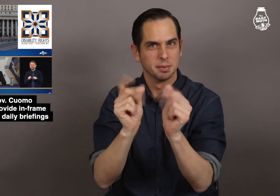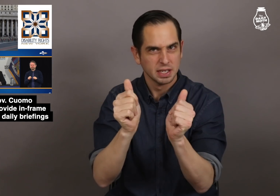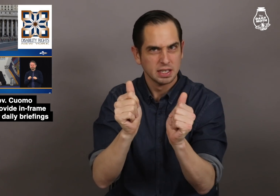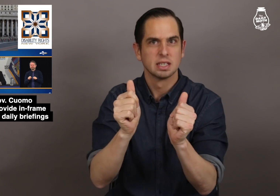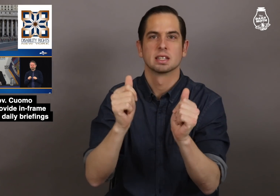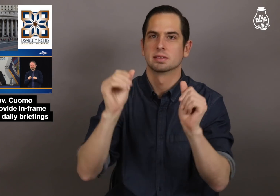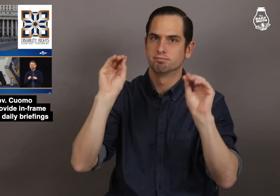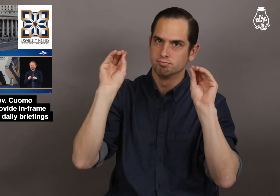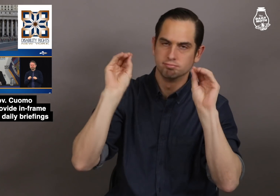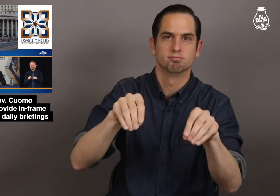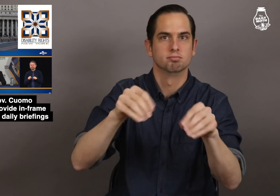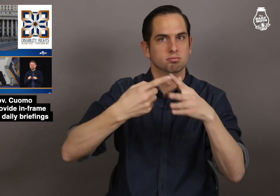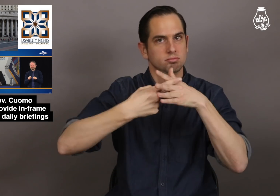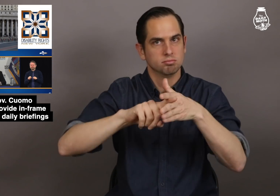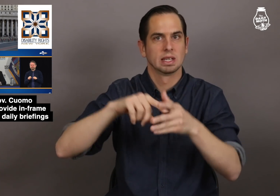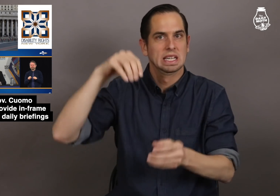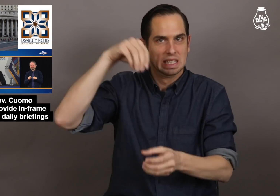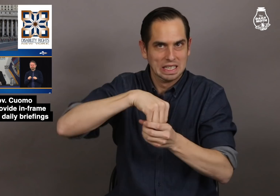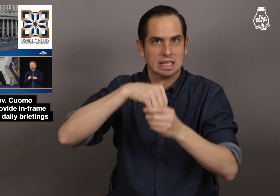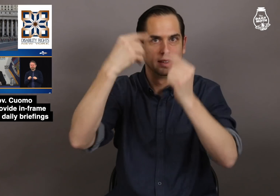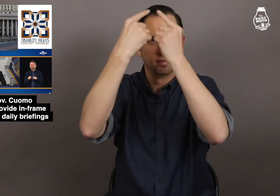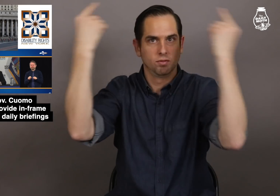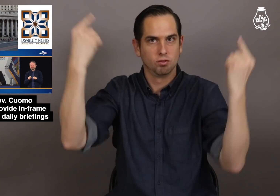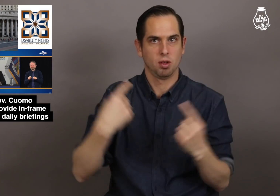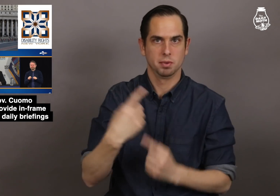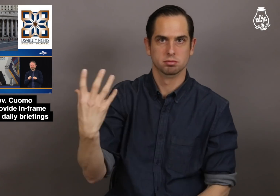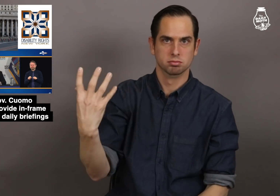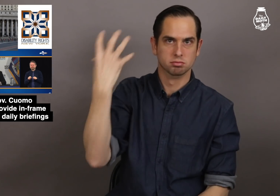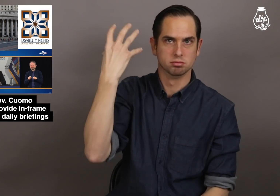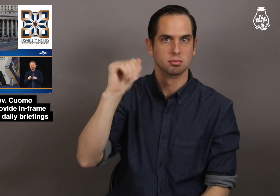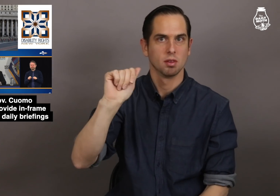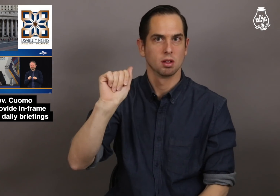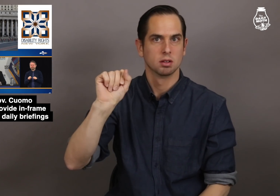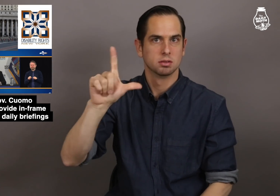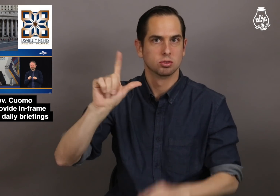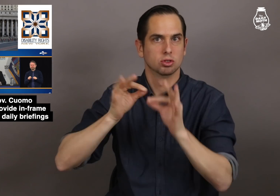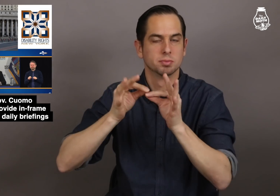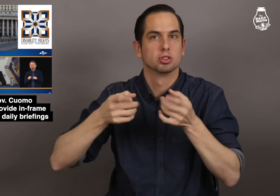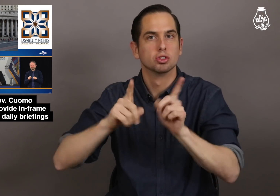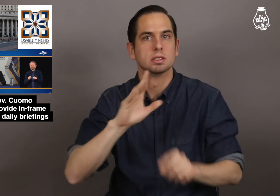"immediately implement in-frame ASL interpretation